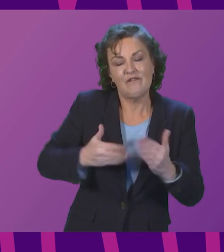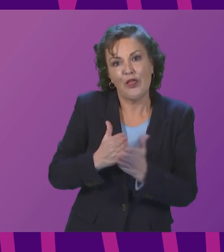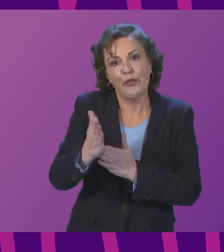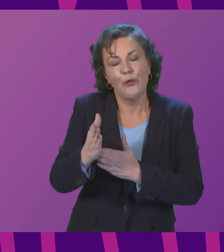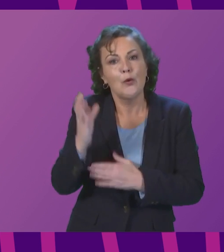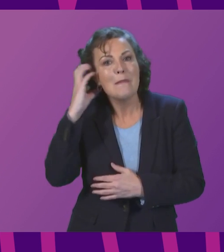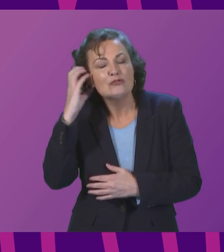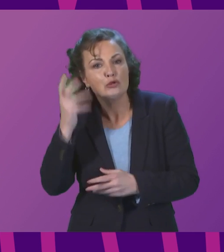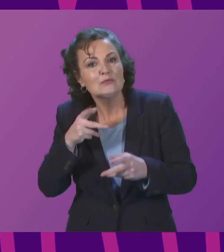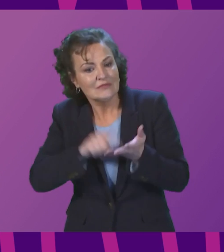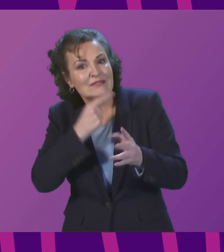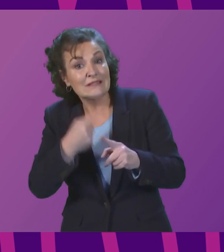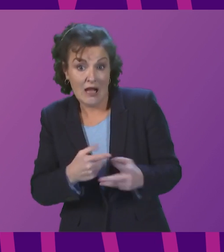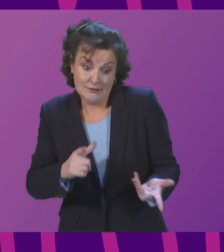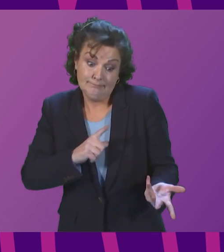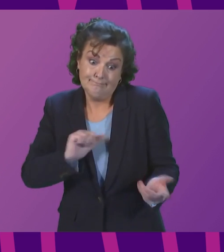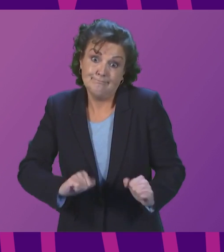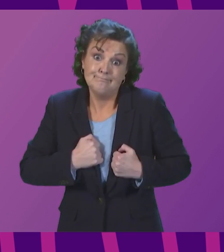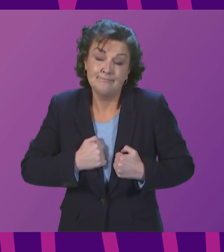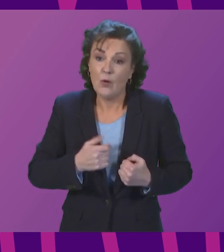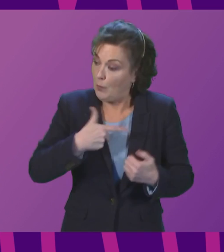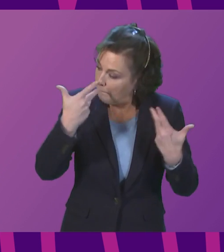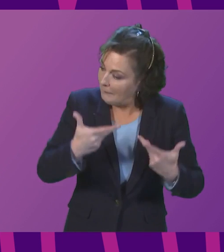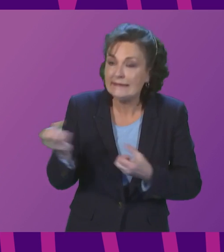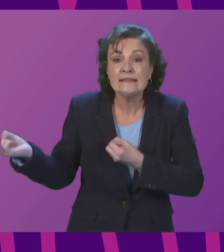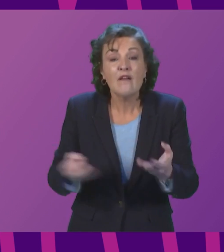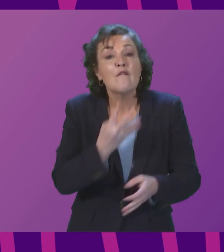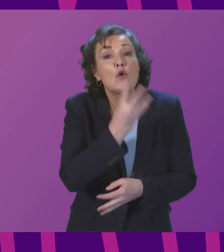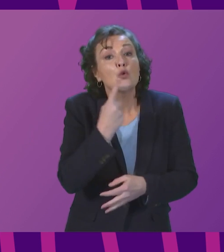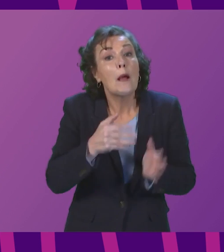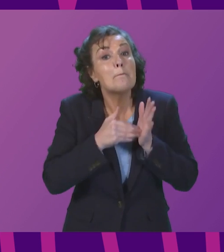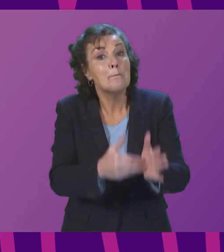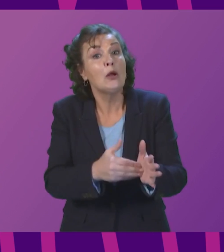of the Parliament; delivered our £41 million winter support fund to help people to heat